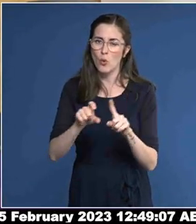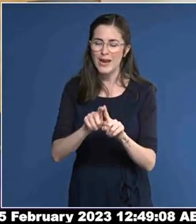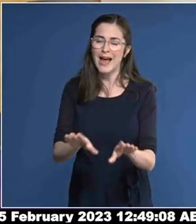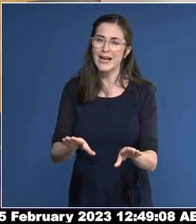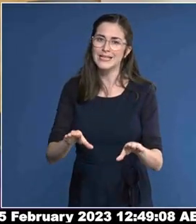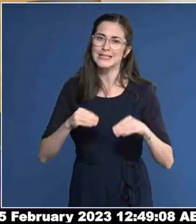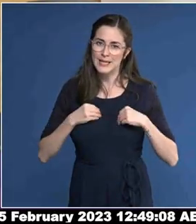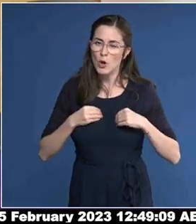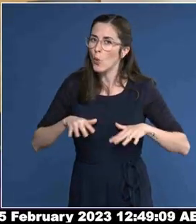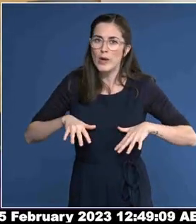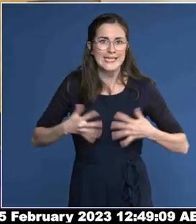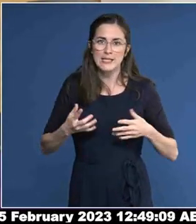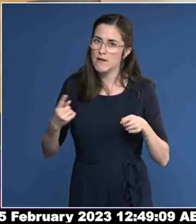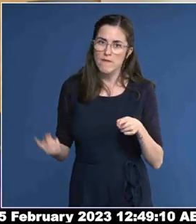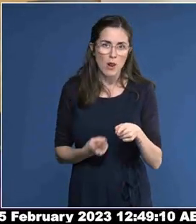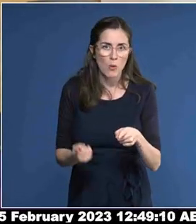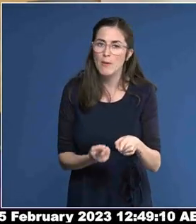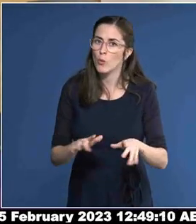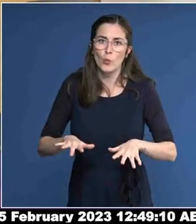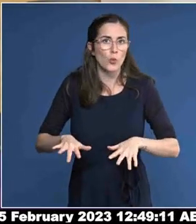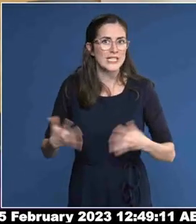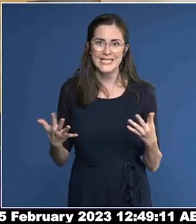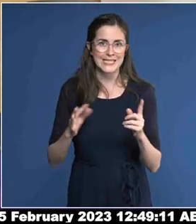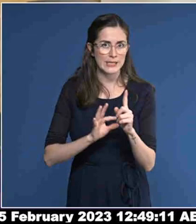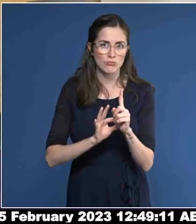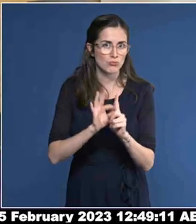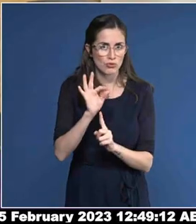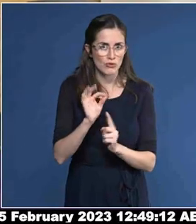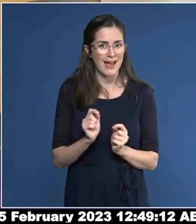regarding the adequacies of its systems to monitor compliance.